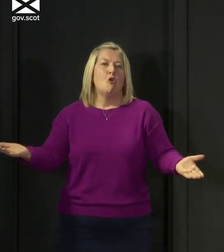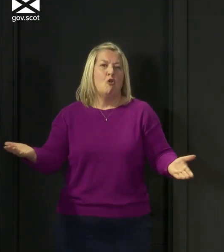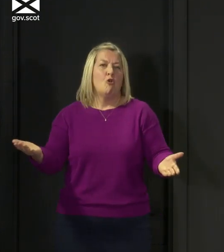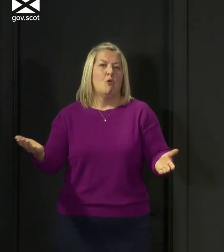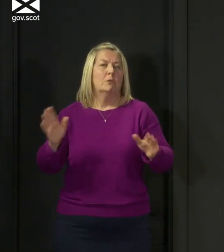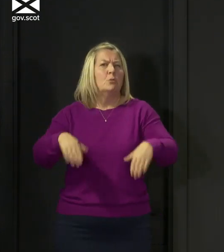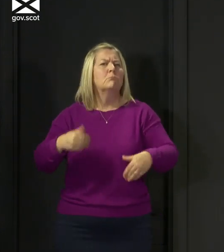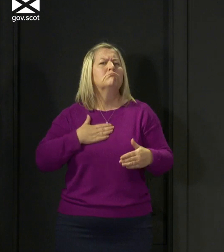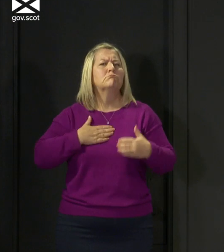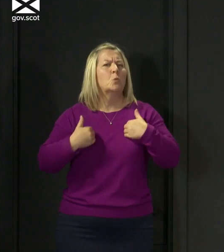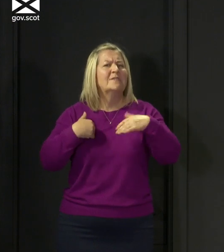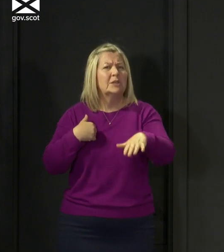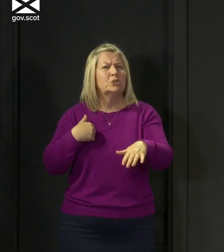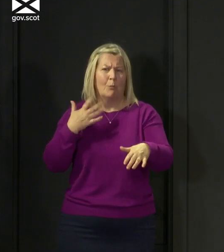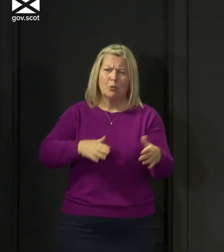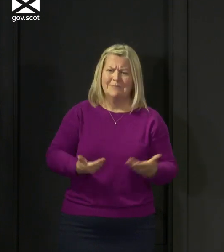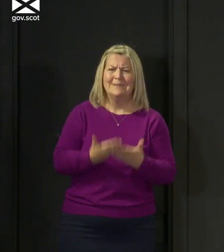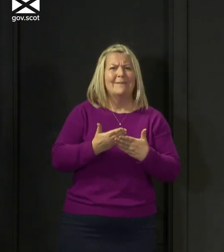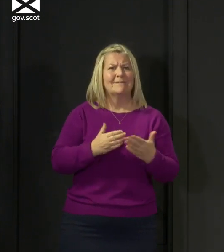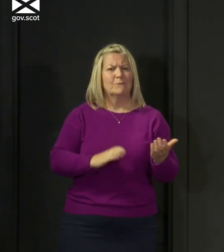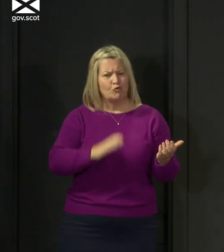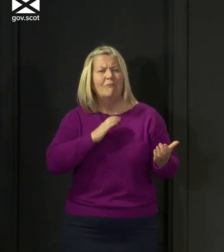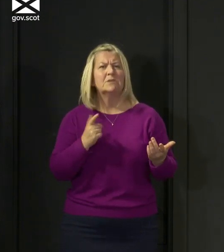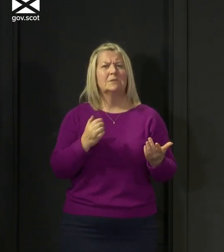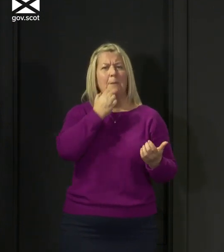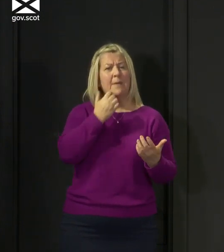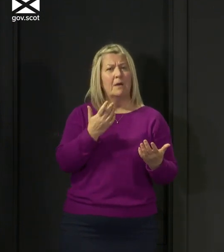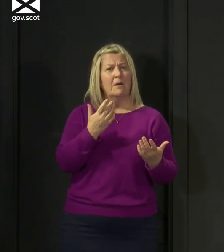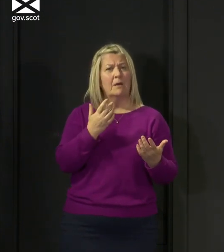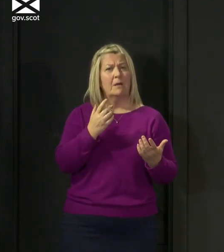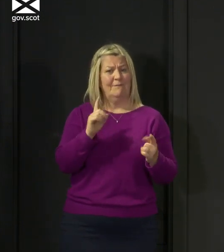are being done because as First Minister of Scotland I cannot yet say to you, to look